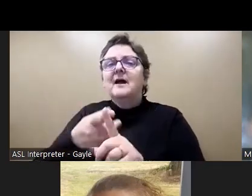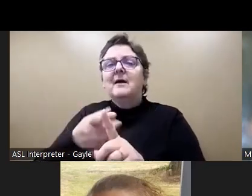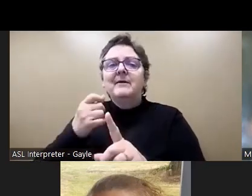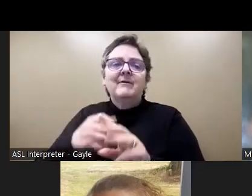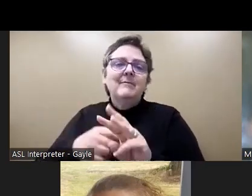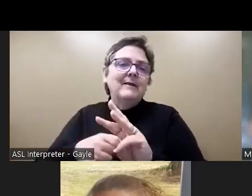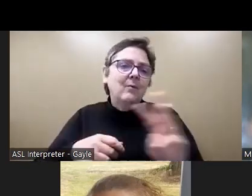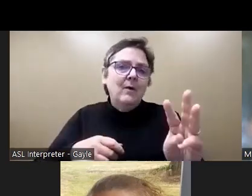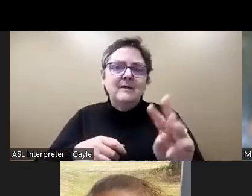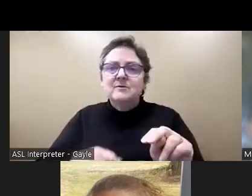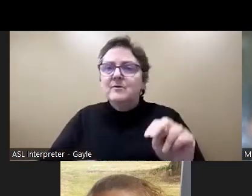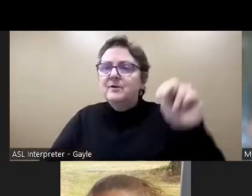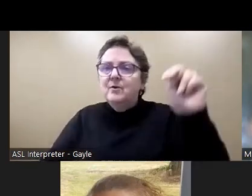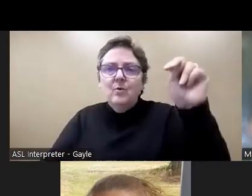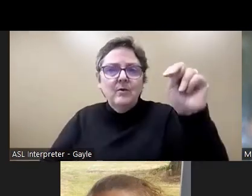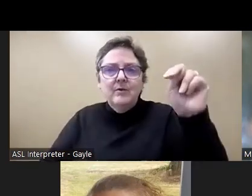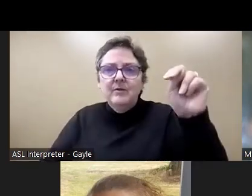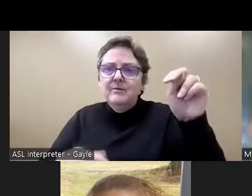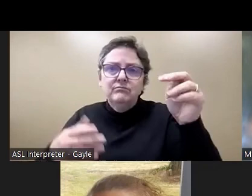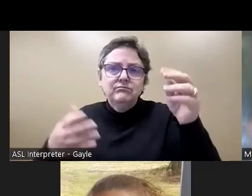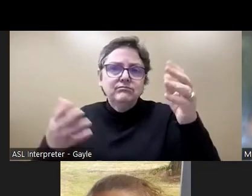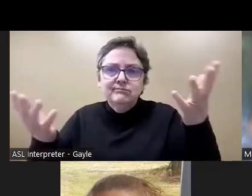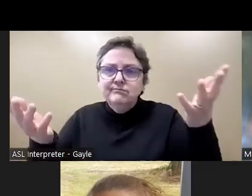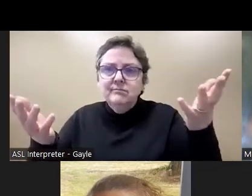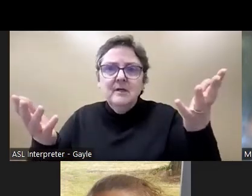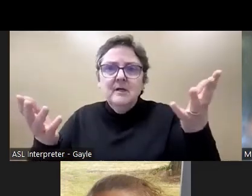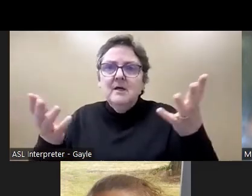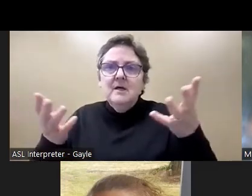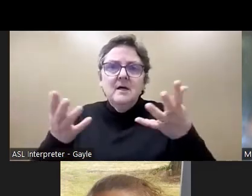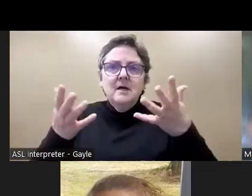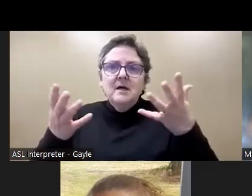pick your favorite word for wealthier countries